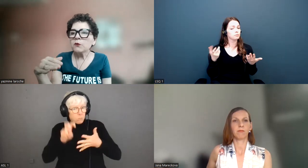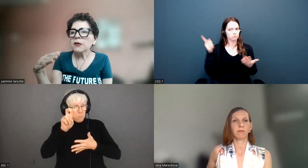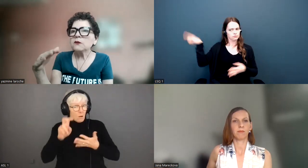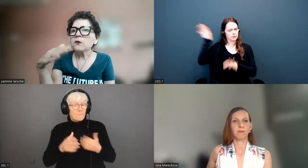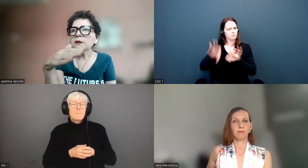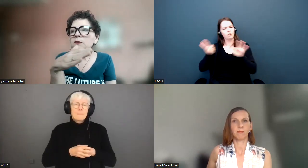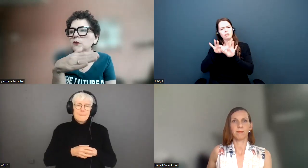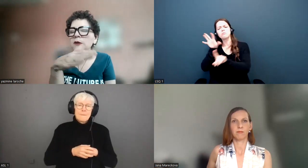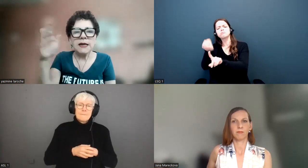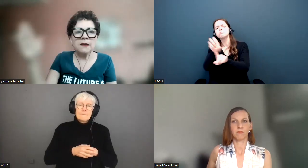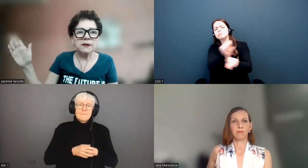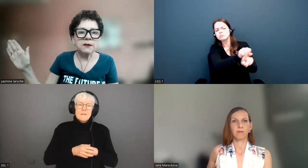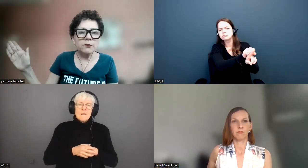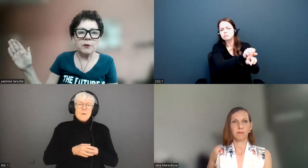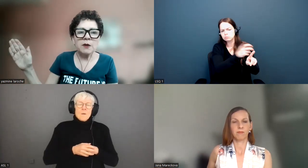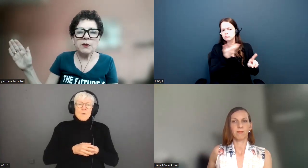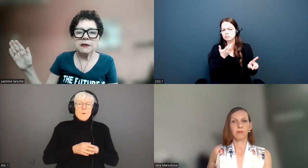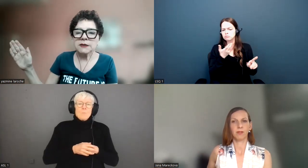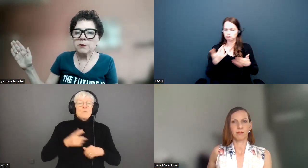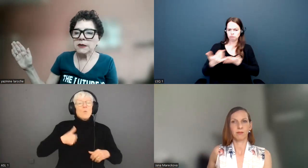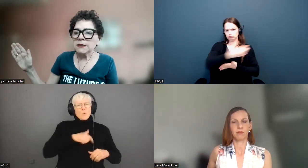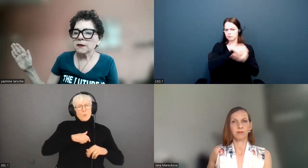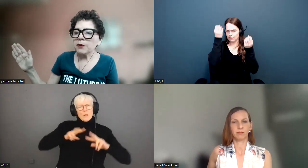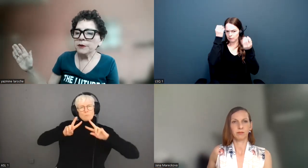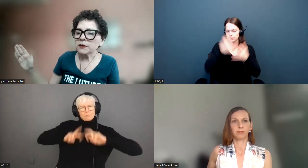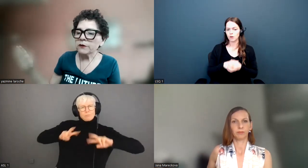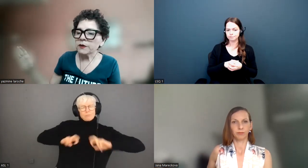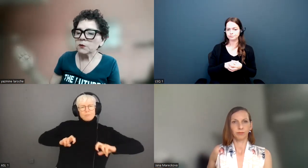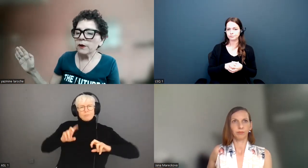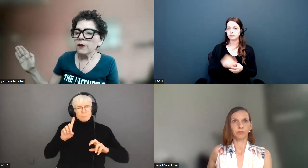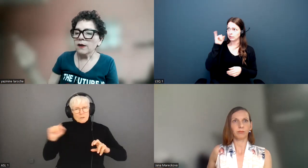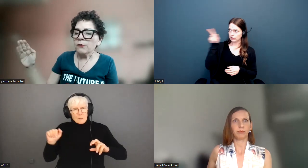we try to do an analysis of where people with disabilities in the public service were we